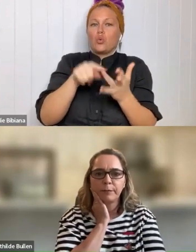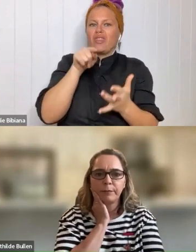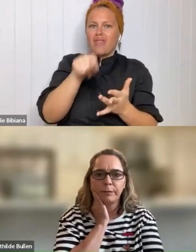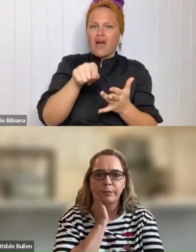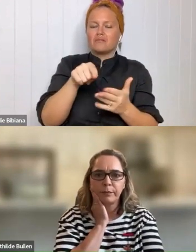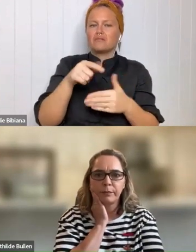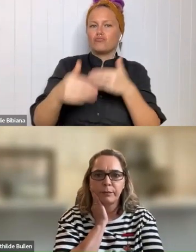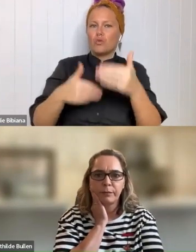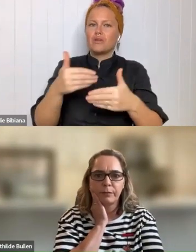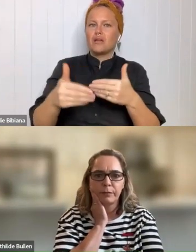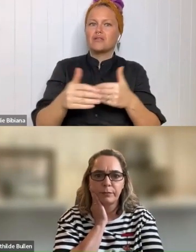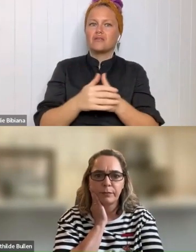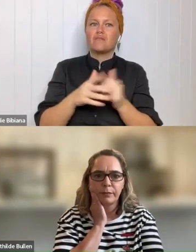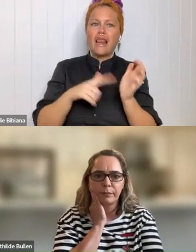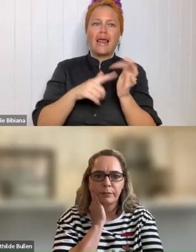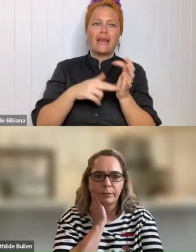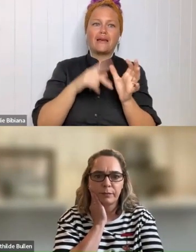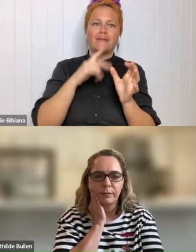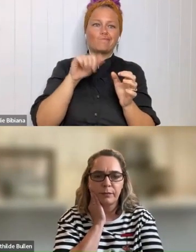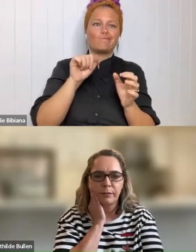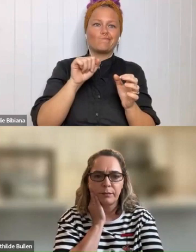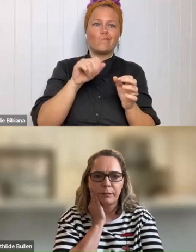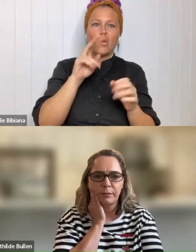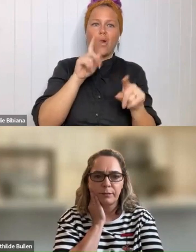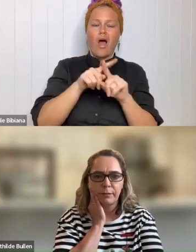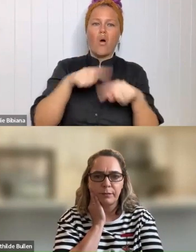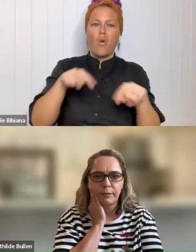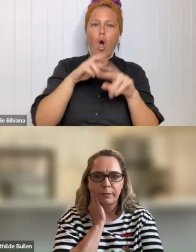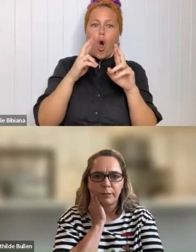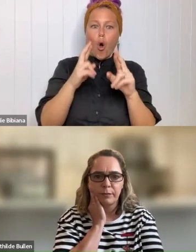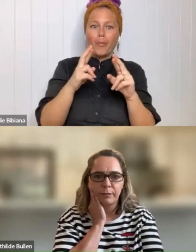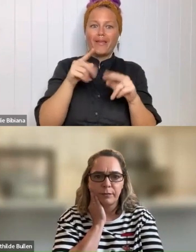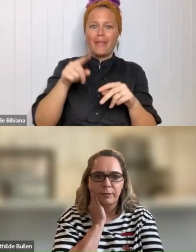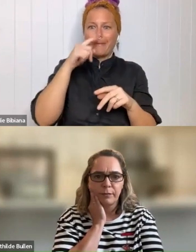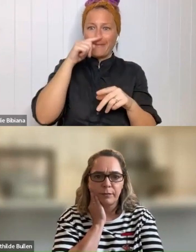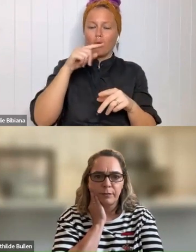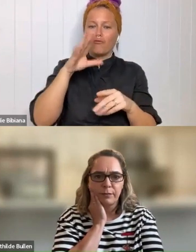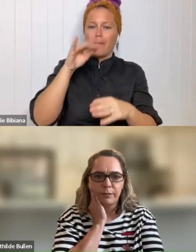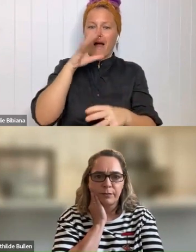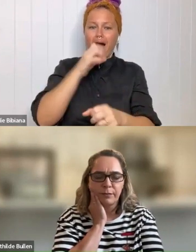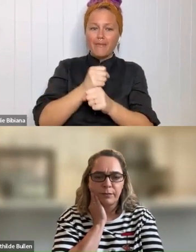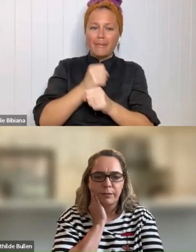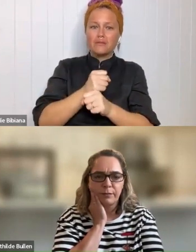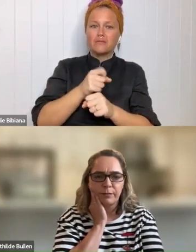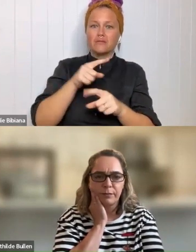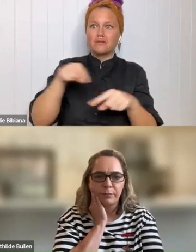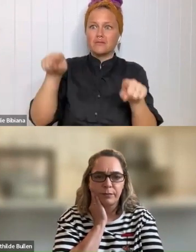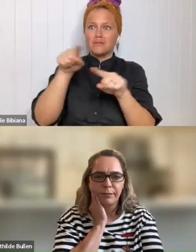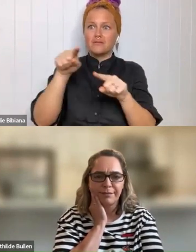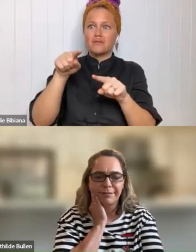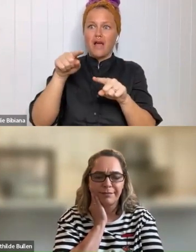And that seems like we're hoping that there are people from government organizations listening to this. So I guess